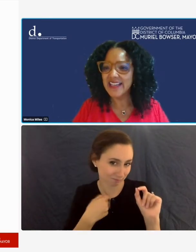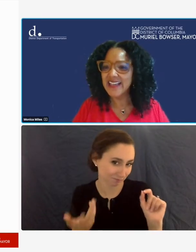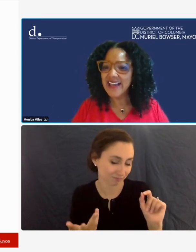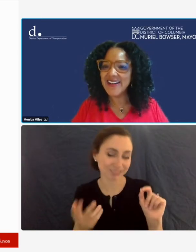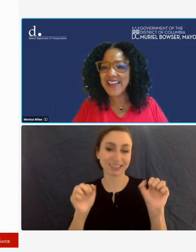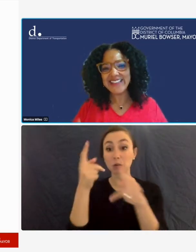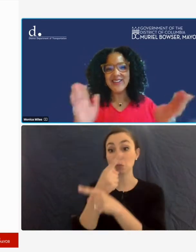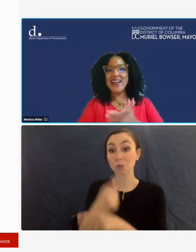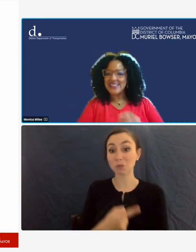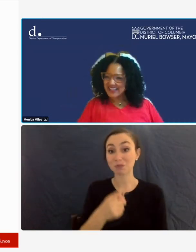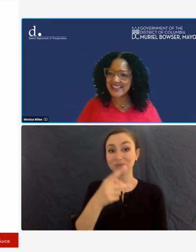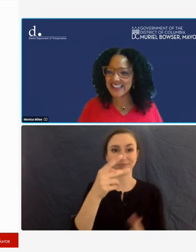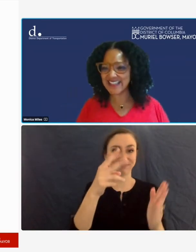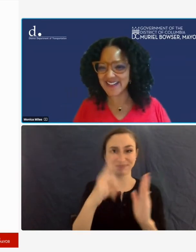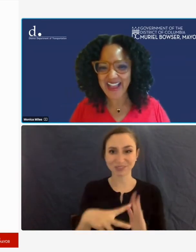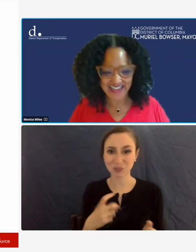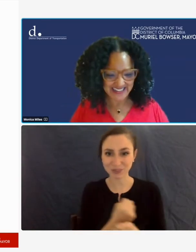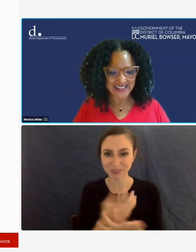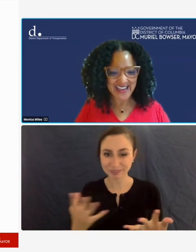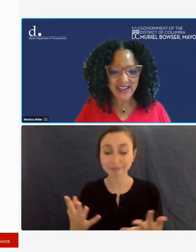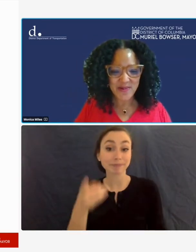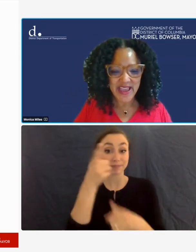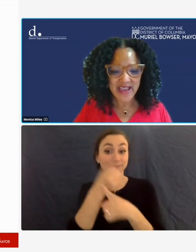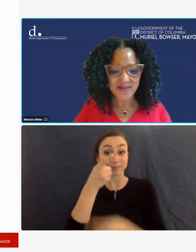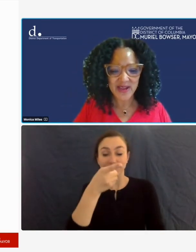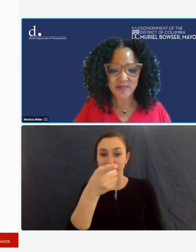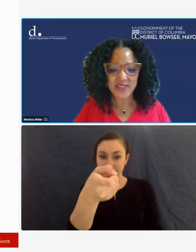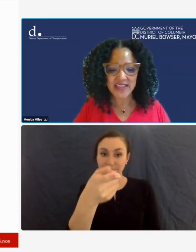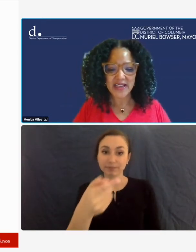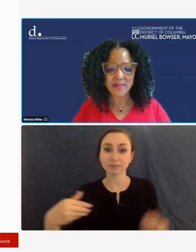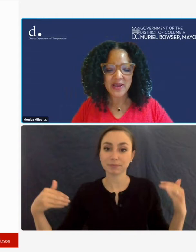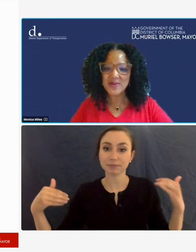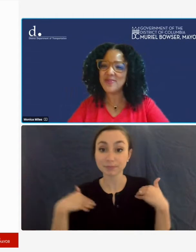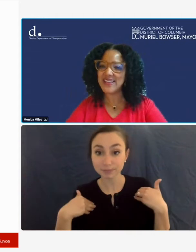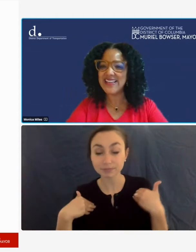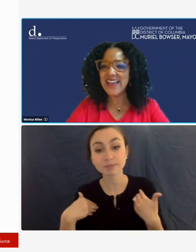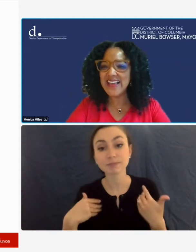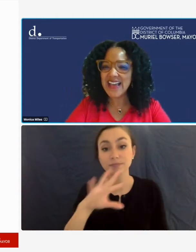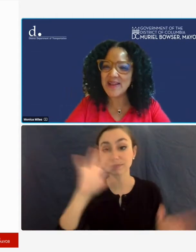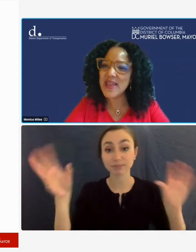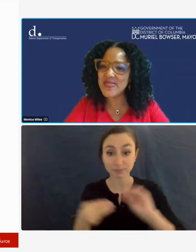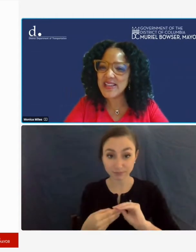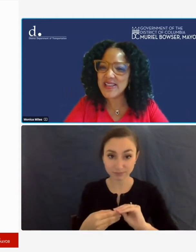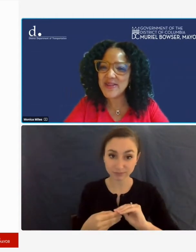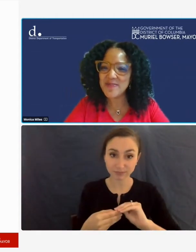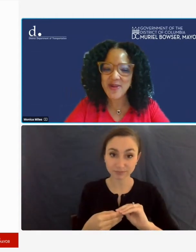okay so great so this is correct okay we have um the amount would be um and thank you mr